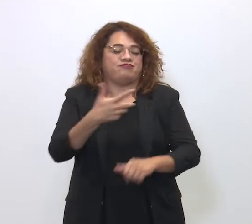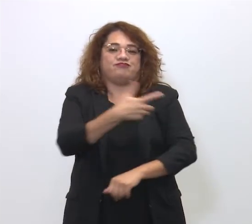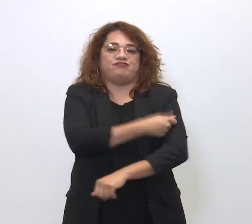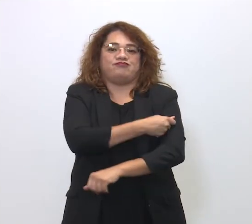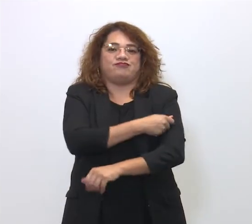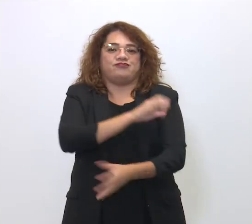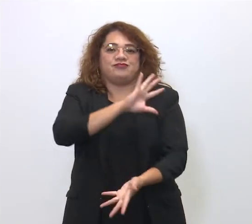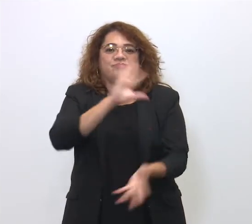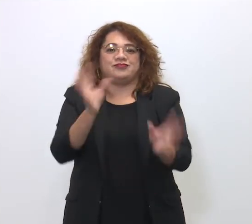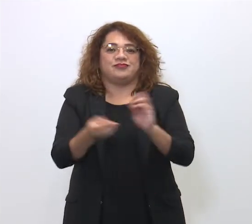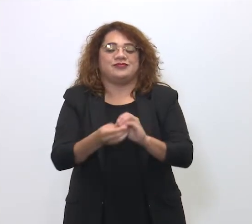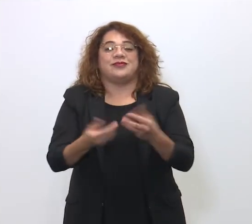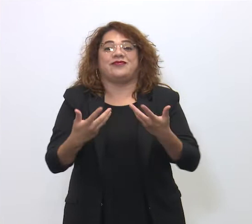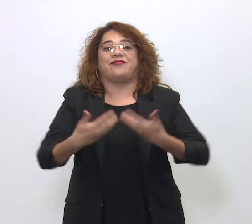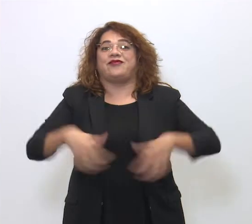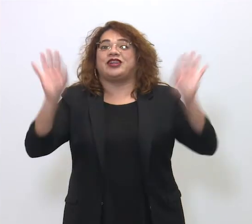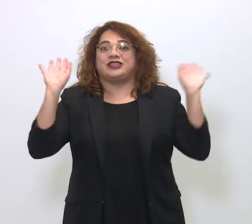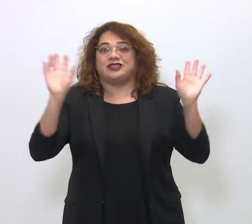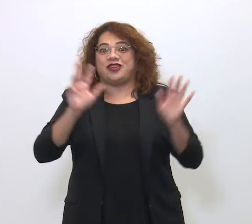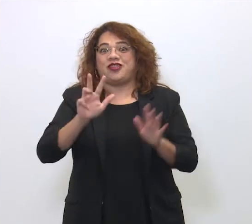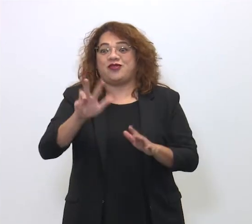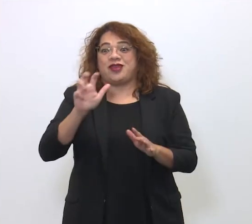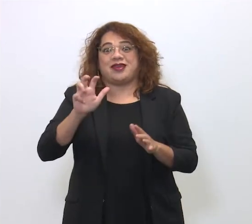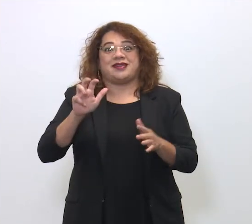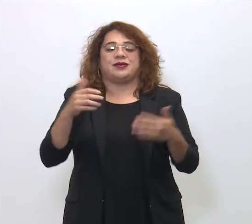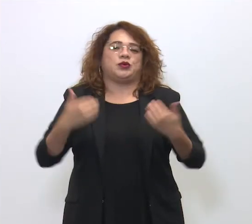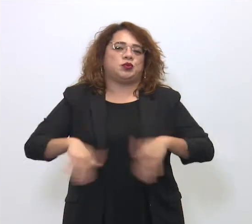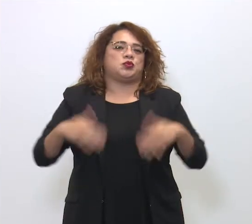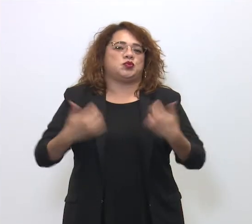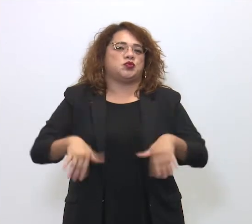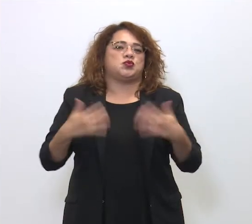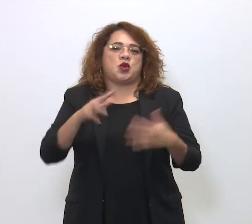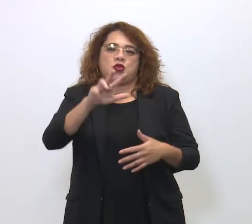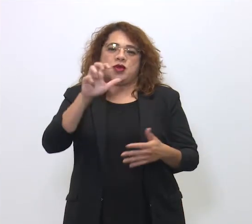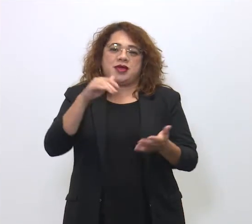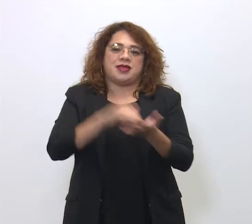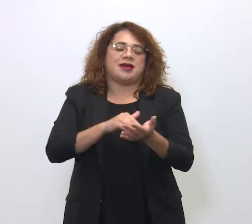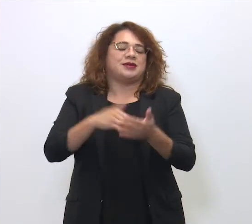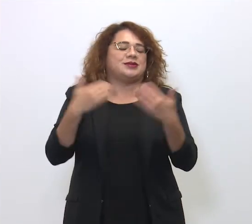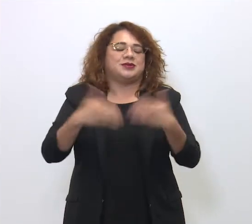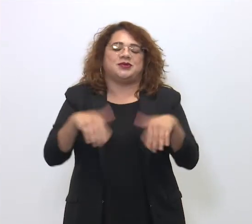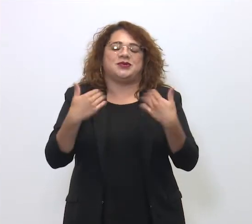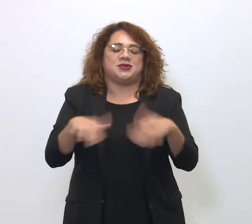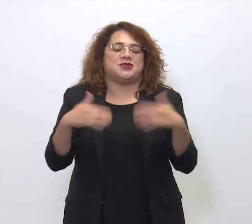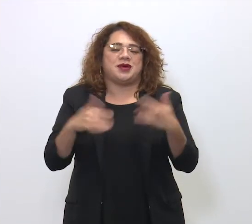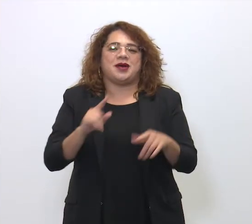and, and that's, that's pretty substantial so I just want to congratulate just the entire team.